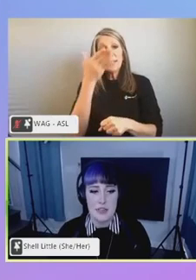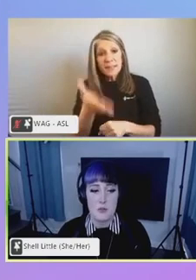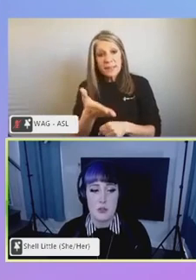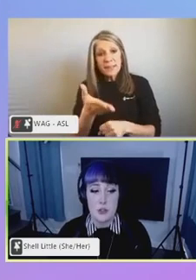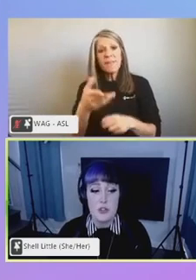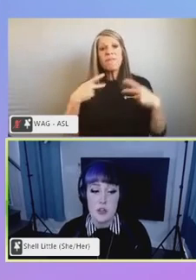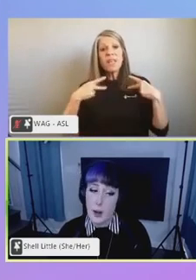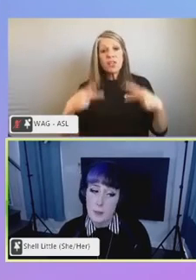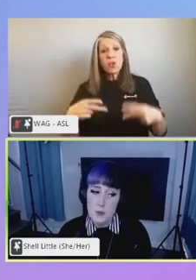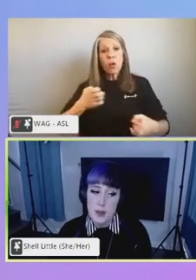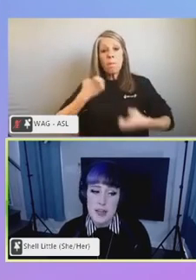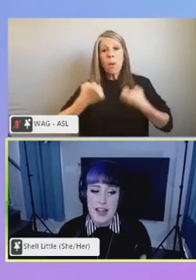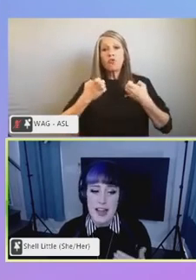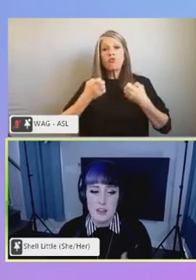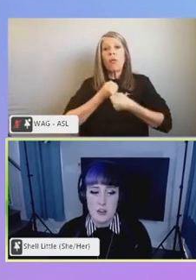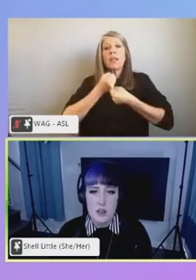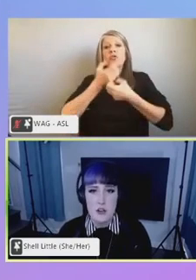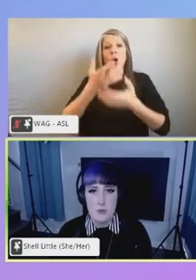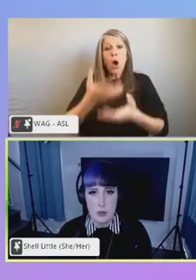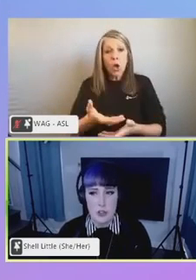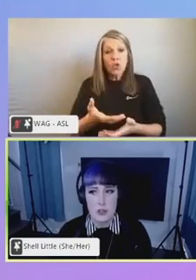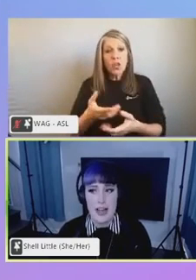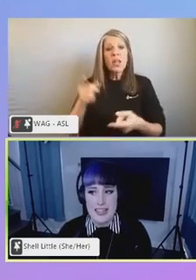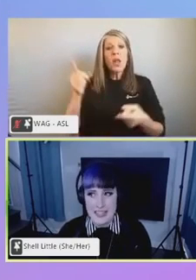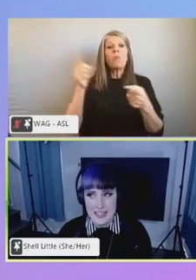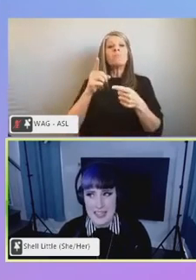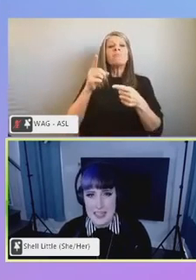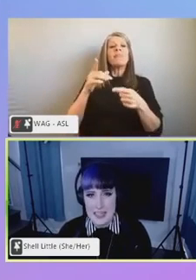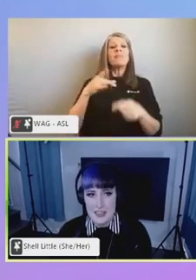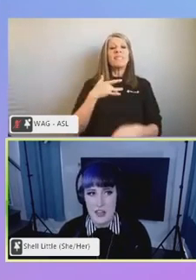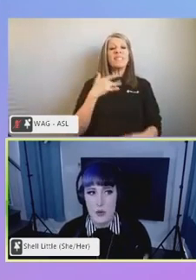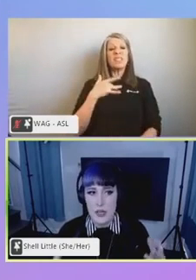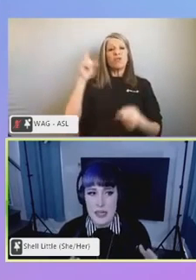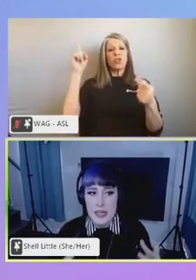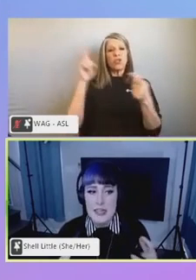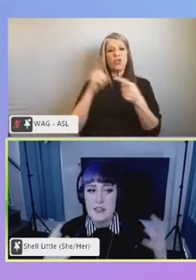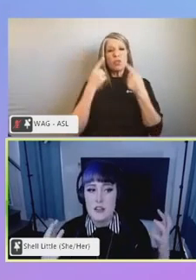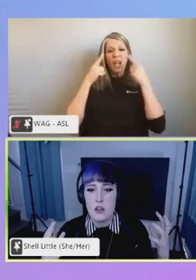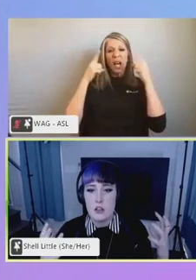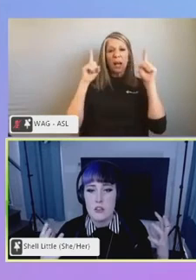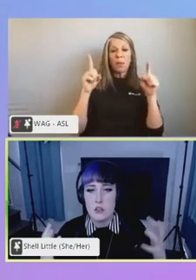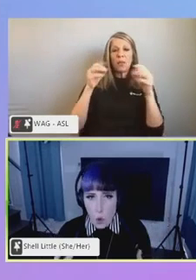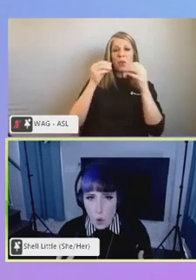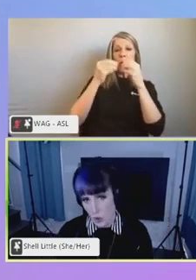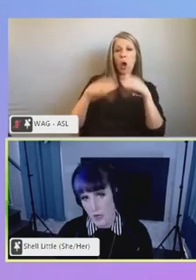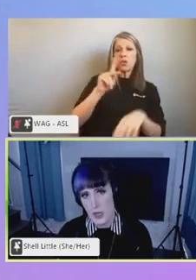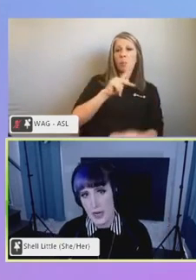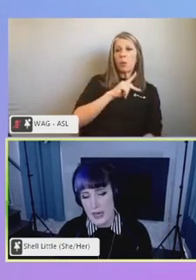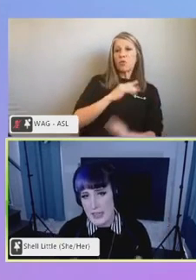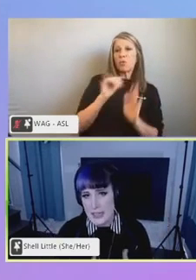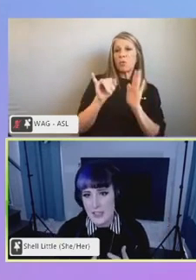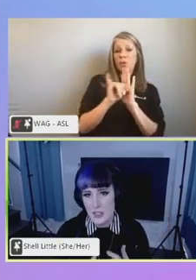Clinic, it is a special type of stress, a work related state of physical or emotional exhaustion that involves a